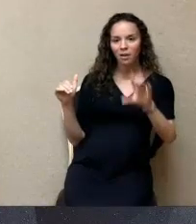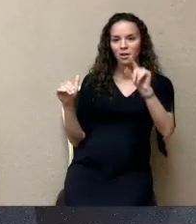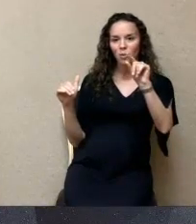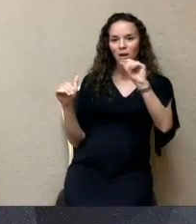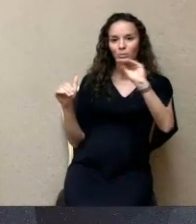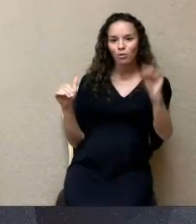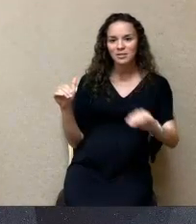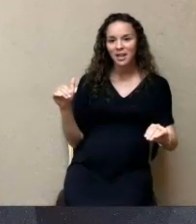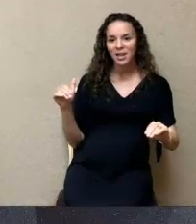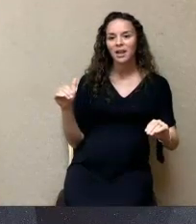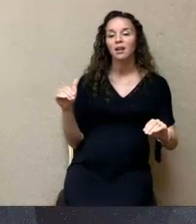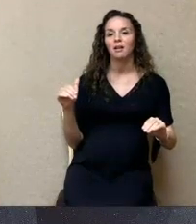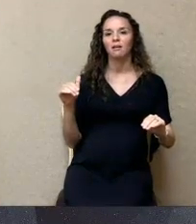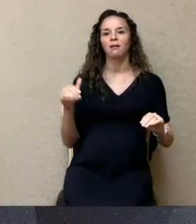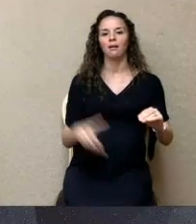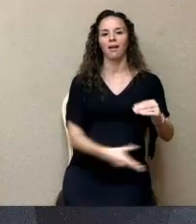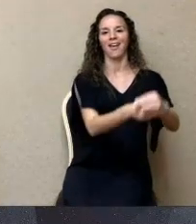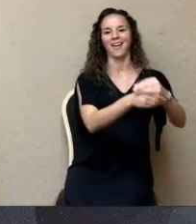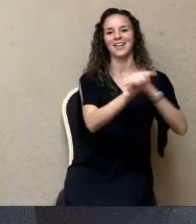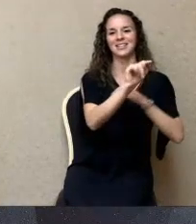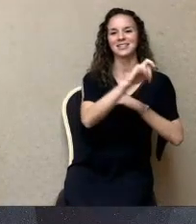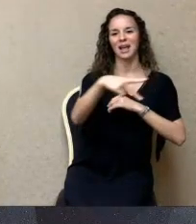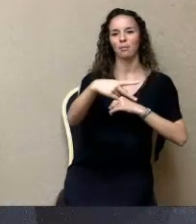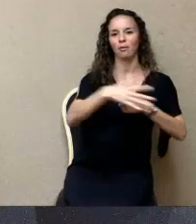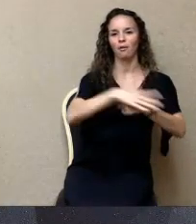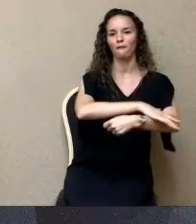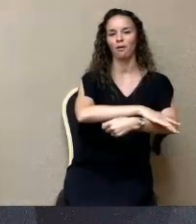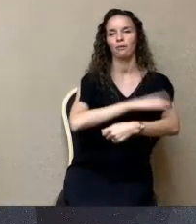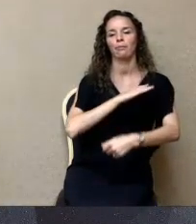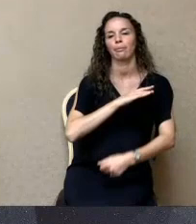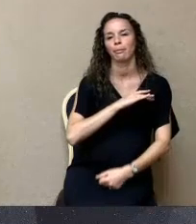And we've been really successful with TEPP helping to pay the copay part of it.